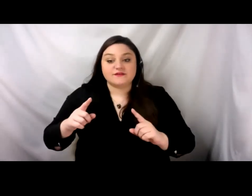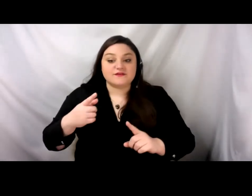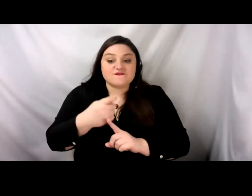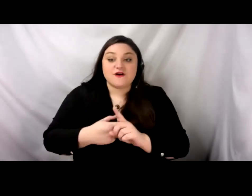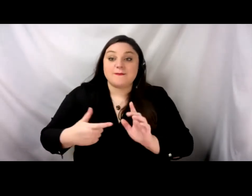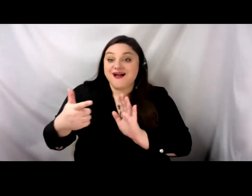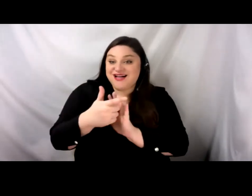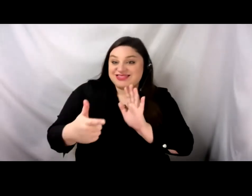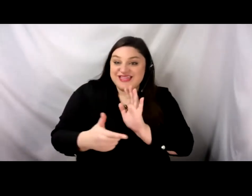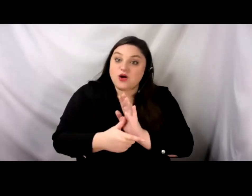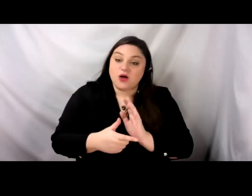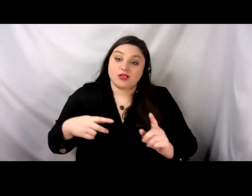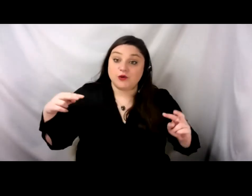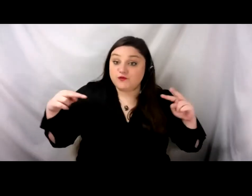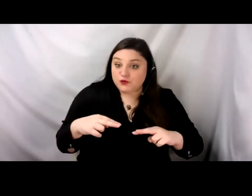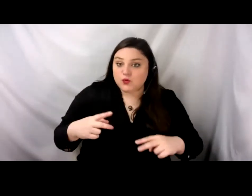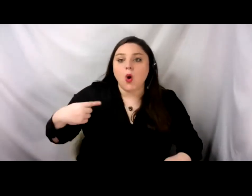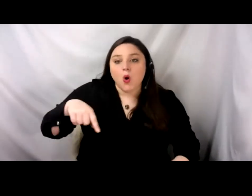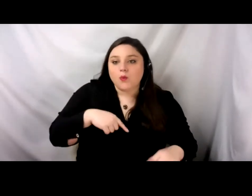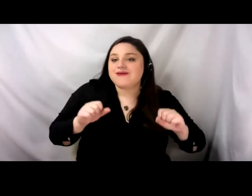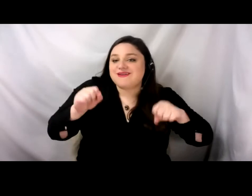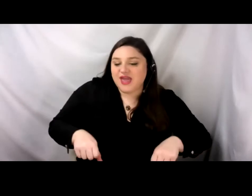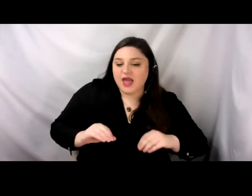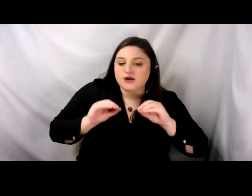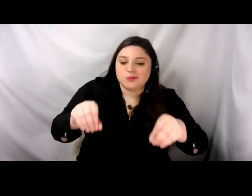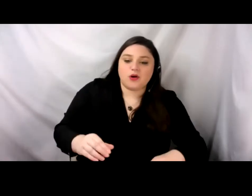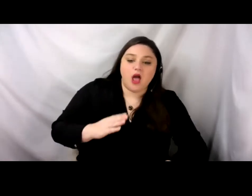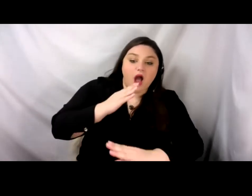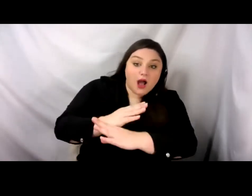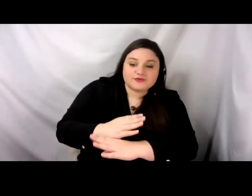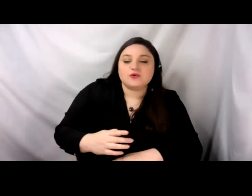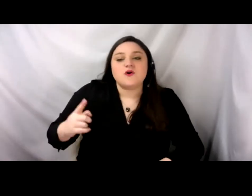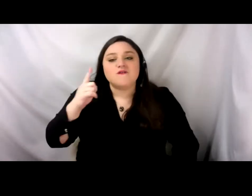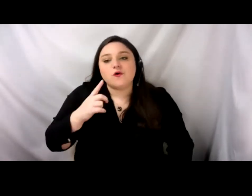you could put could obstacles in order to enforce that.